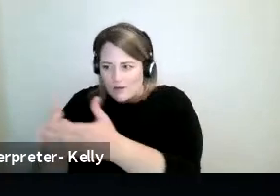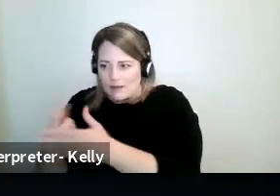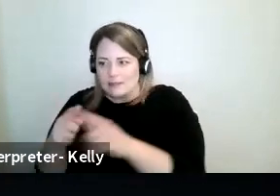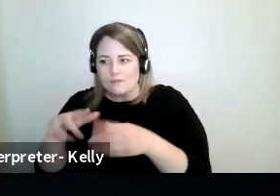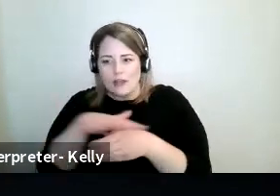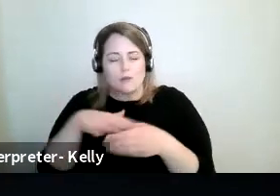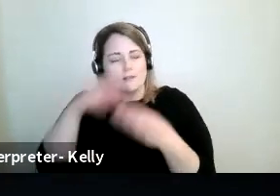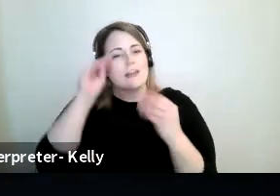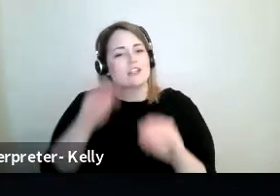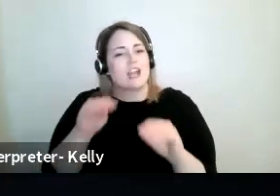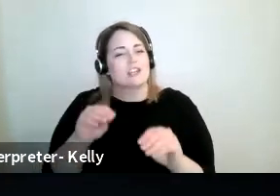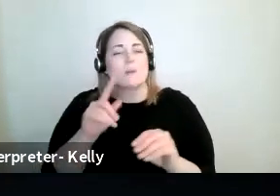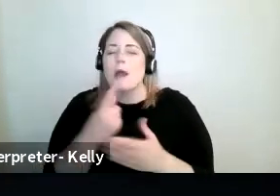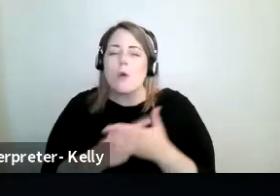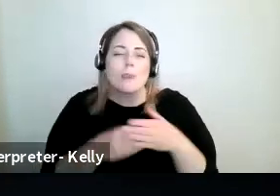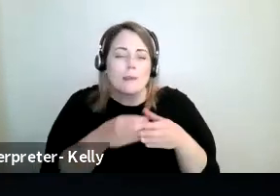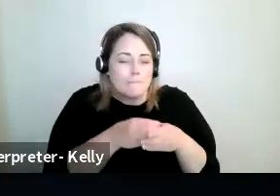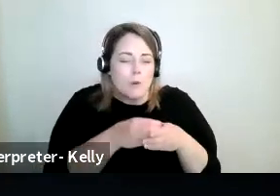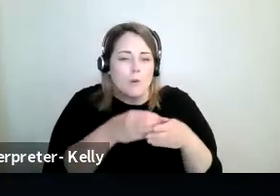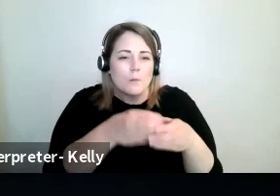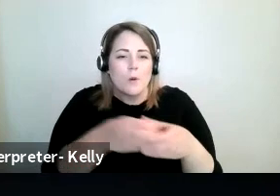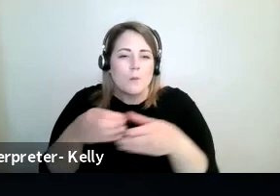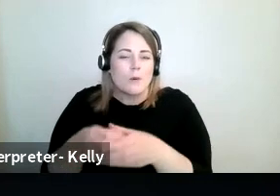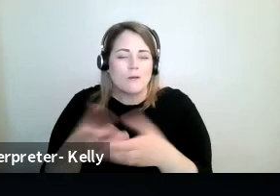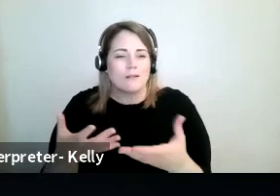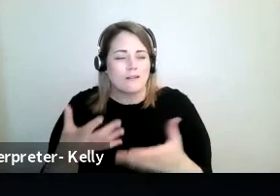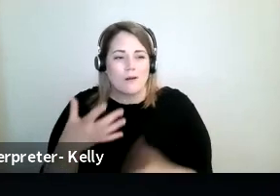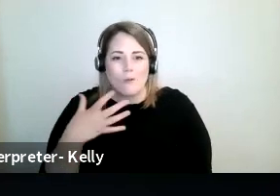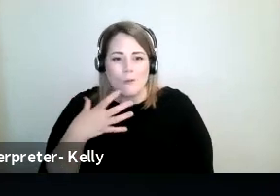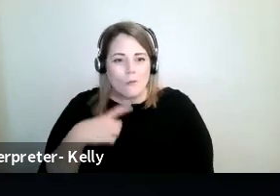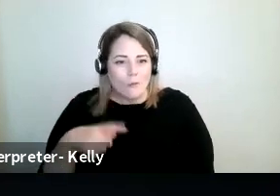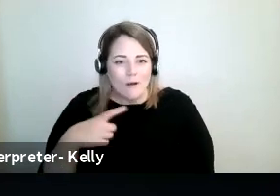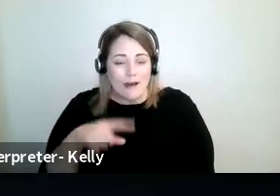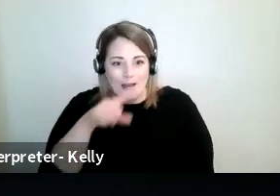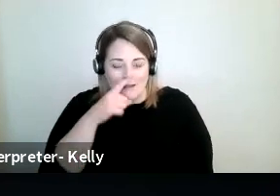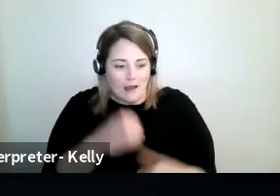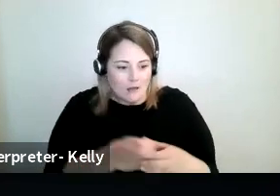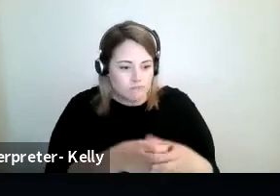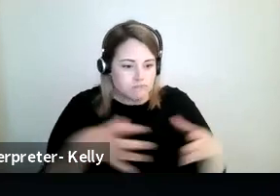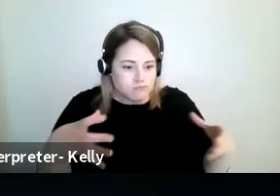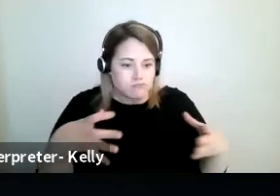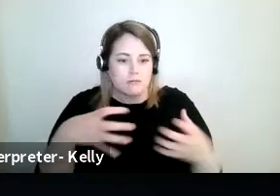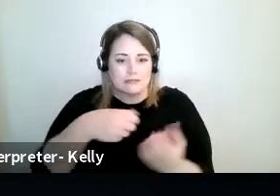again, they're just pockets and small examples. Why can't they be broader and scaled up and become